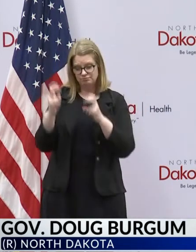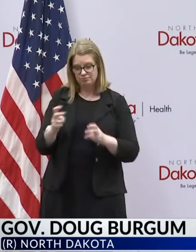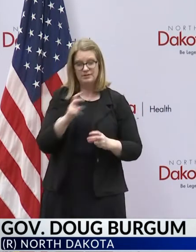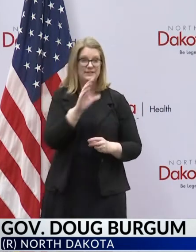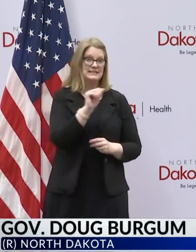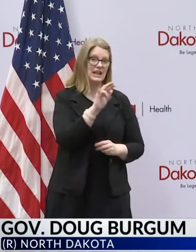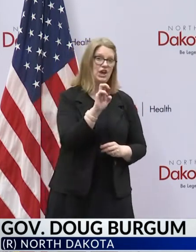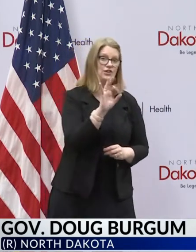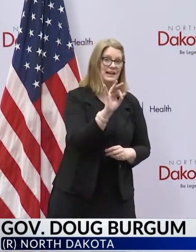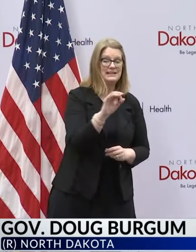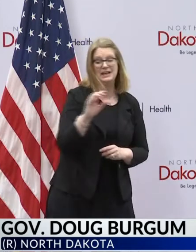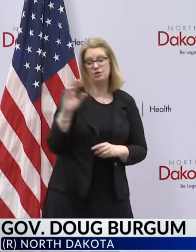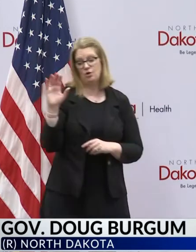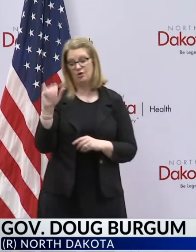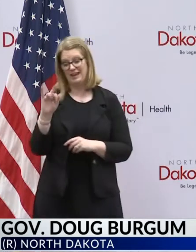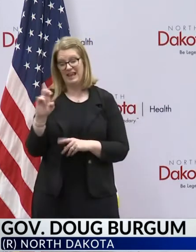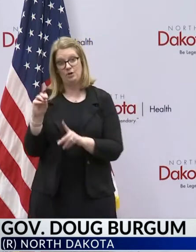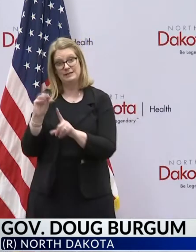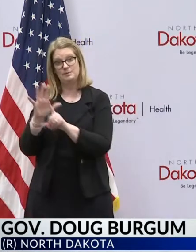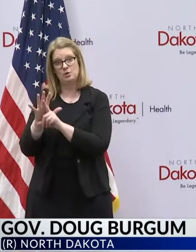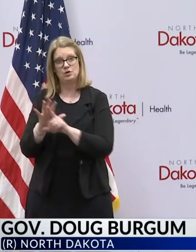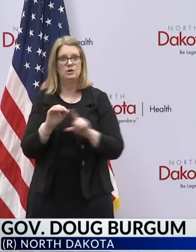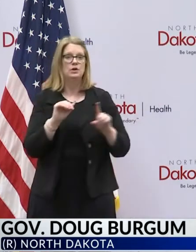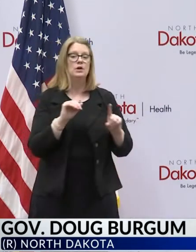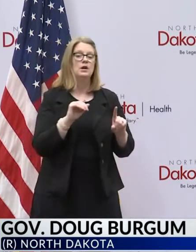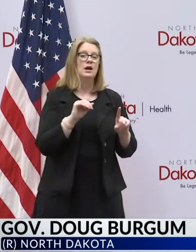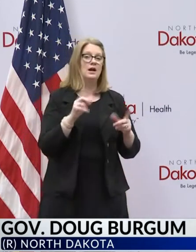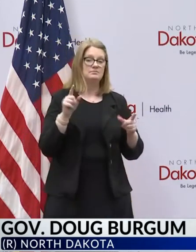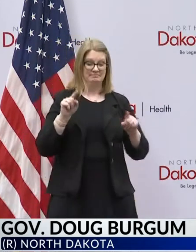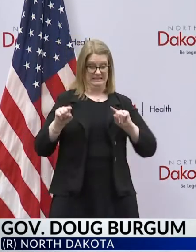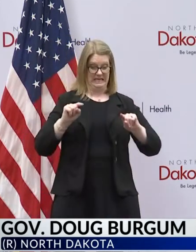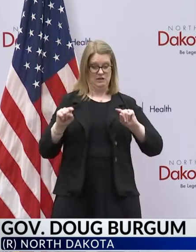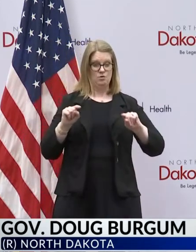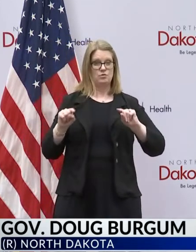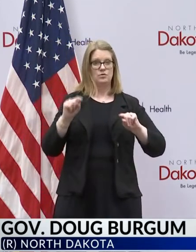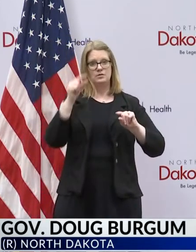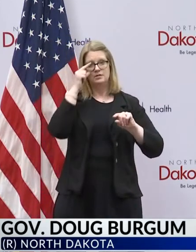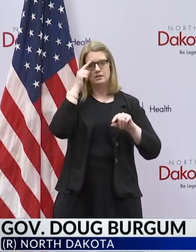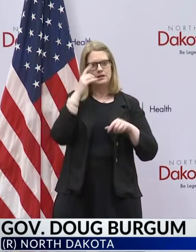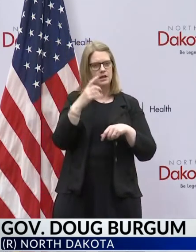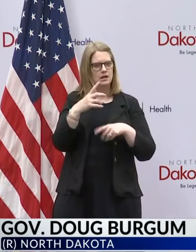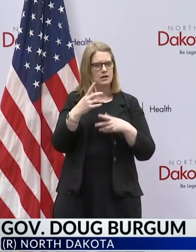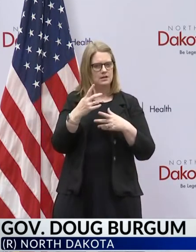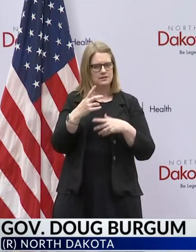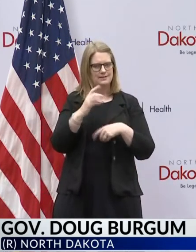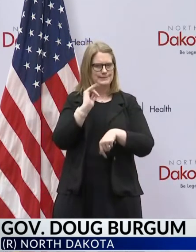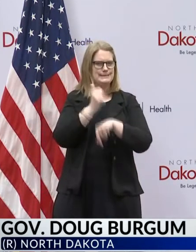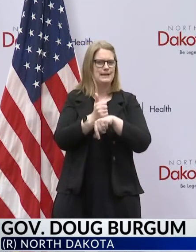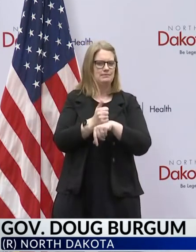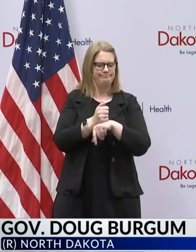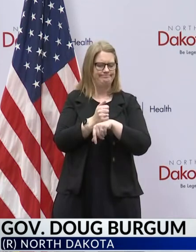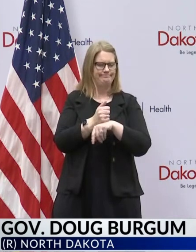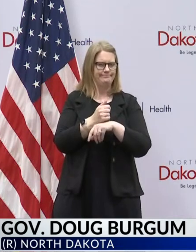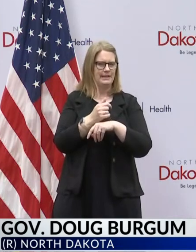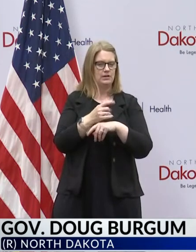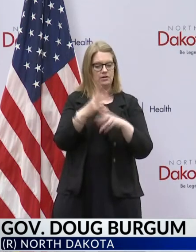CONSUMER. AND THE INSTALL OF WHETHER IT'S CARE 19 OR CARE EXPOSURE, CARE